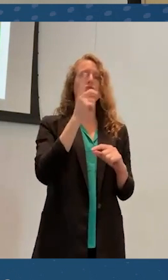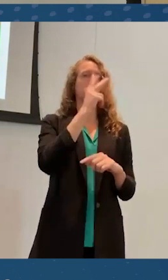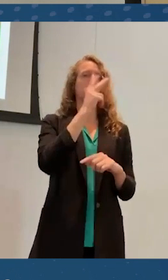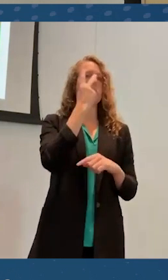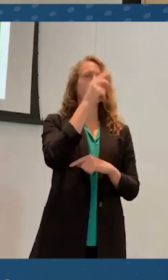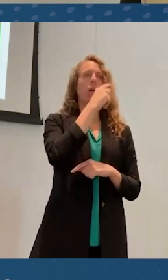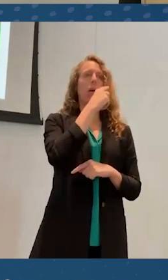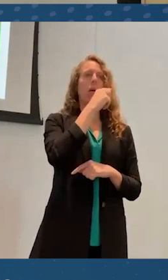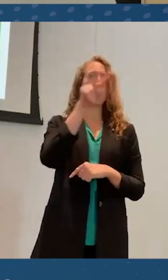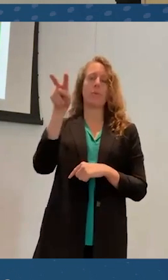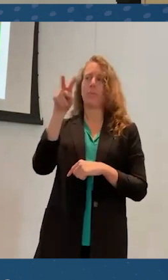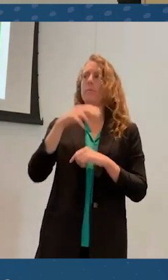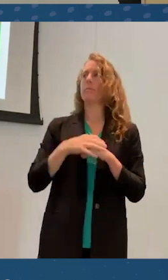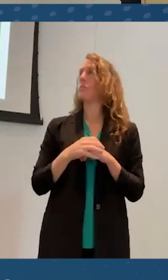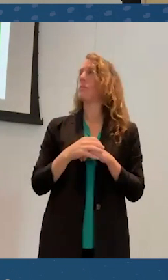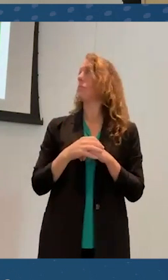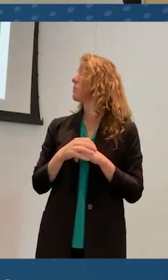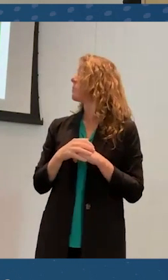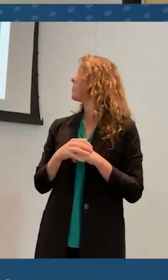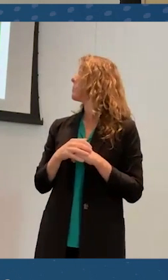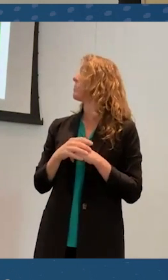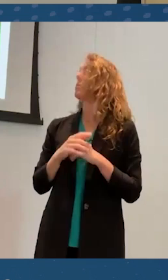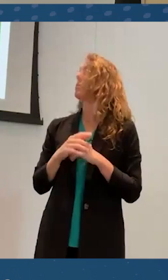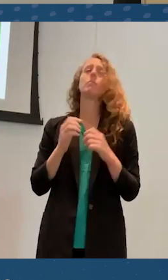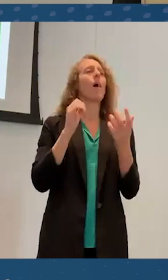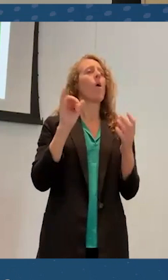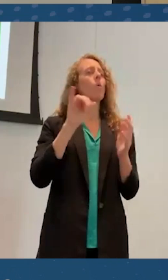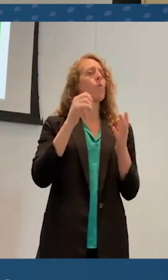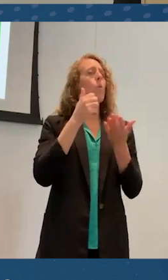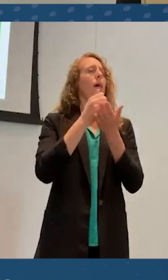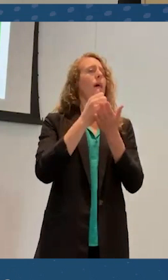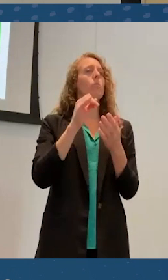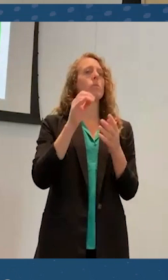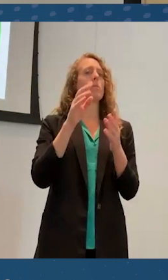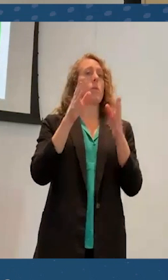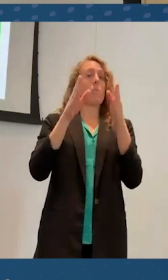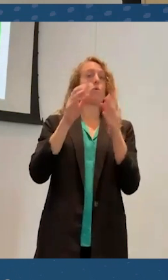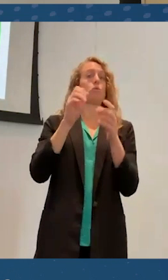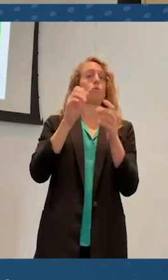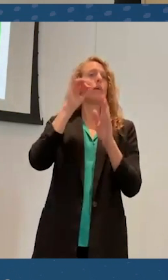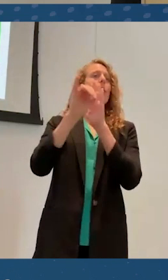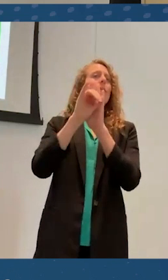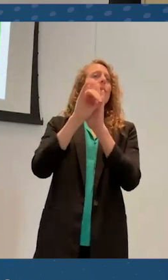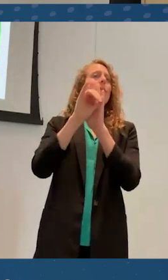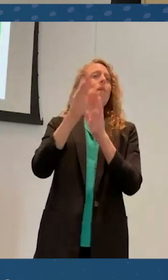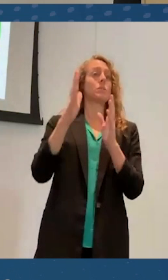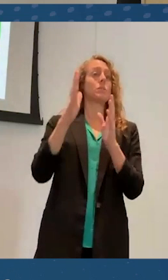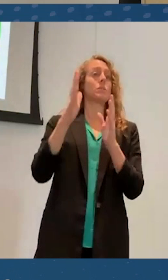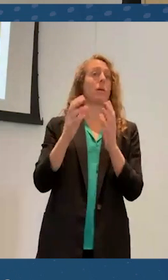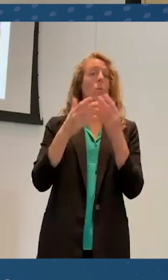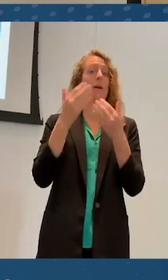to help the player identify the speaker more easily. There are obvious ones like indicating who the speaker is